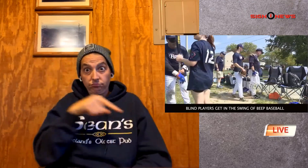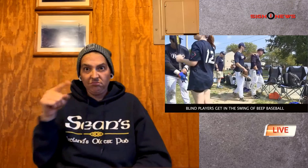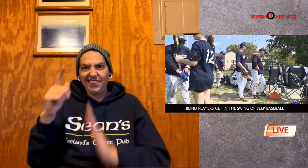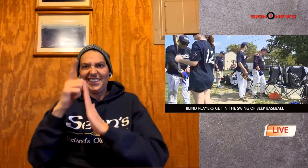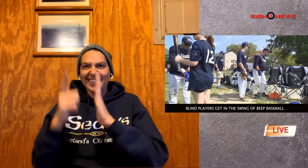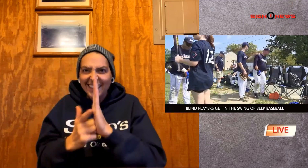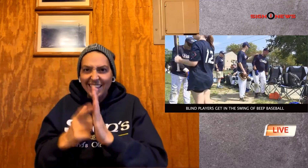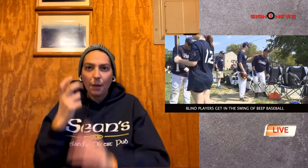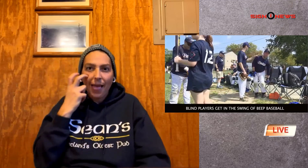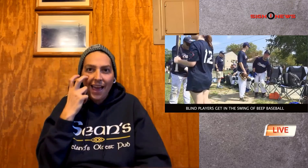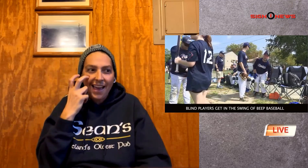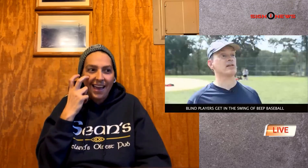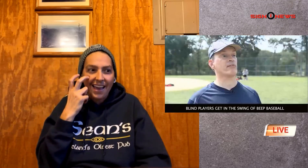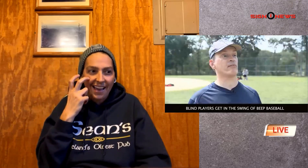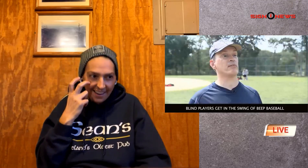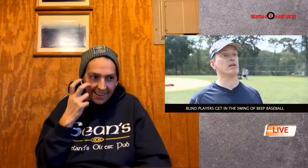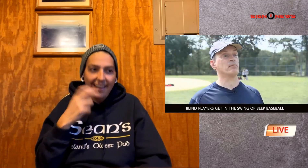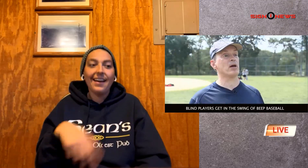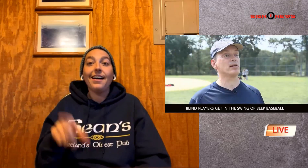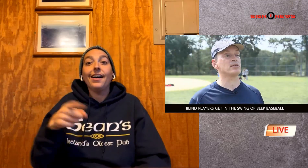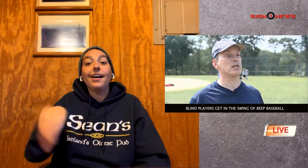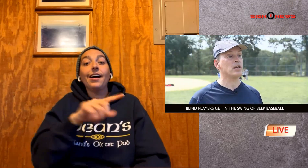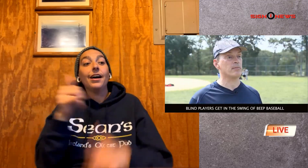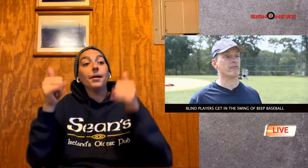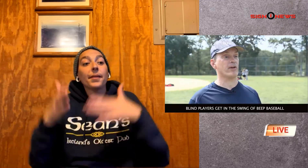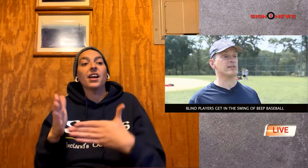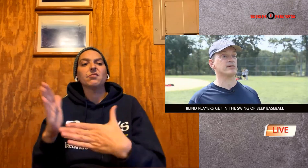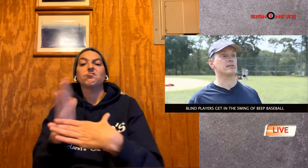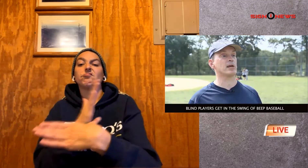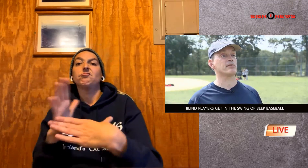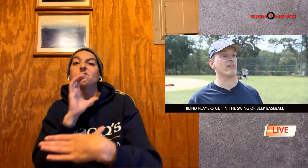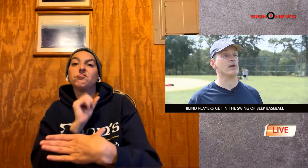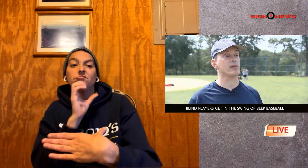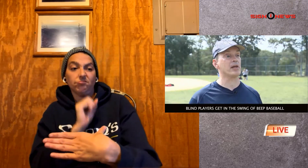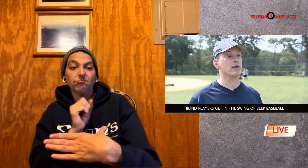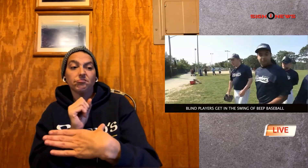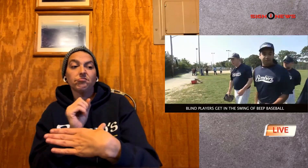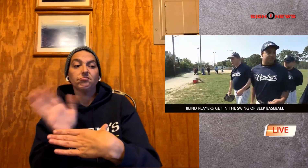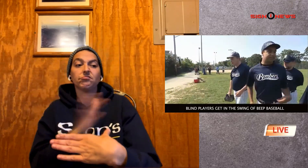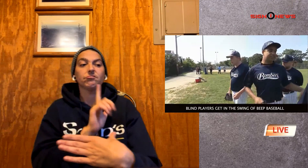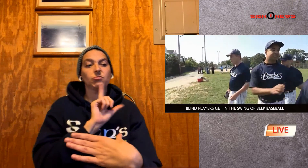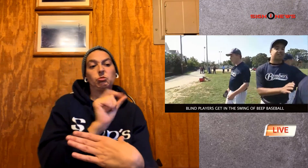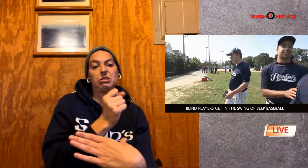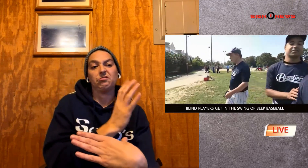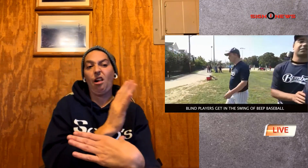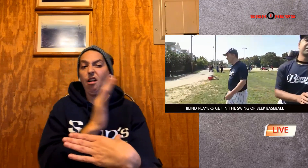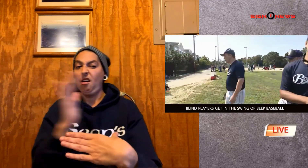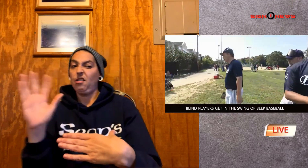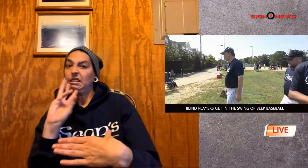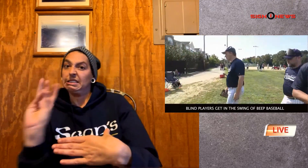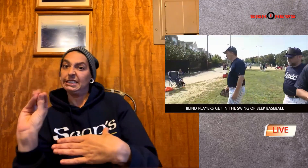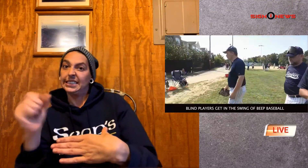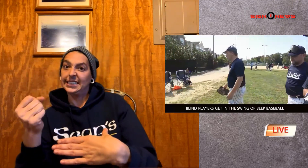the team are legally blind players range in age from their 20s all the way up to their